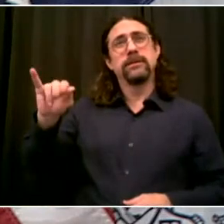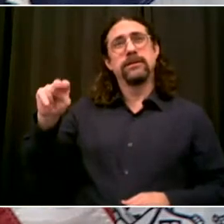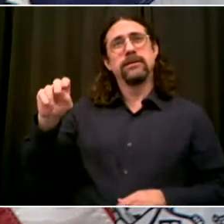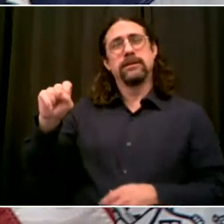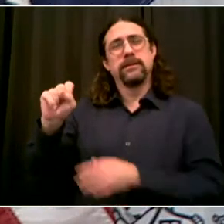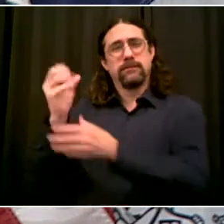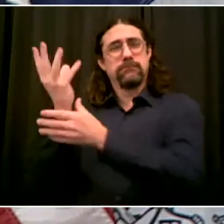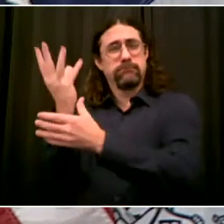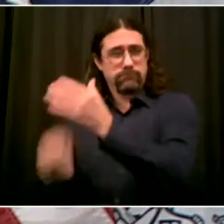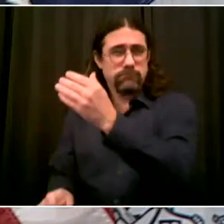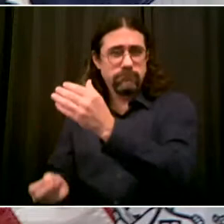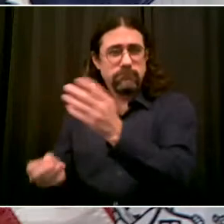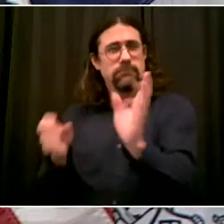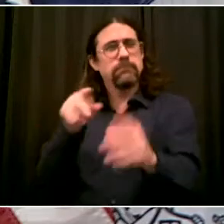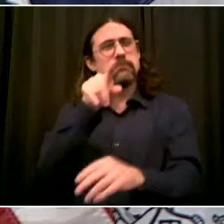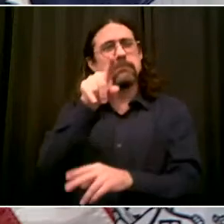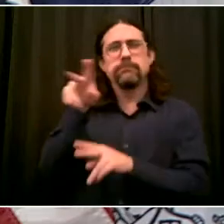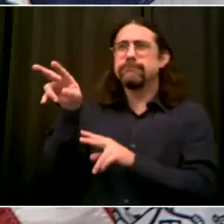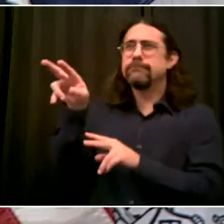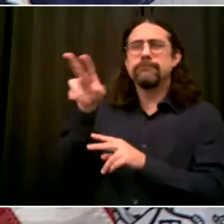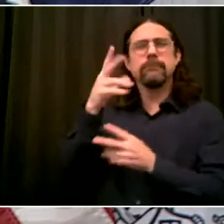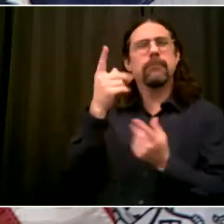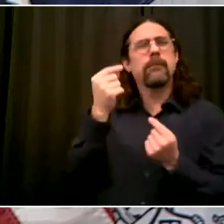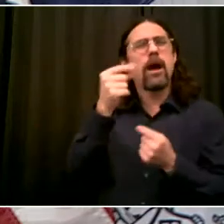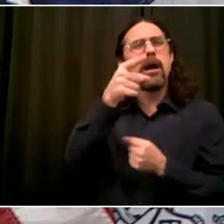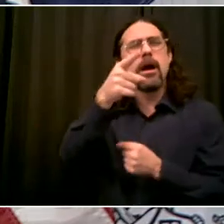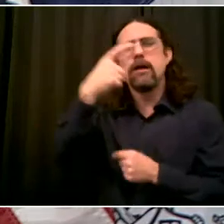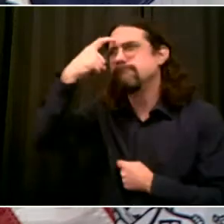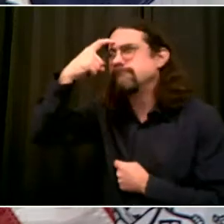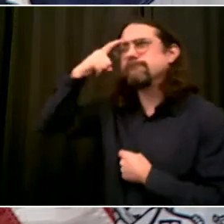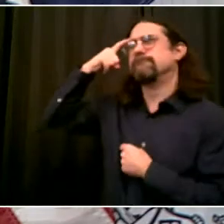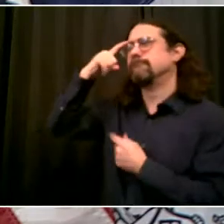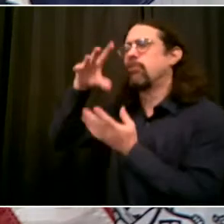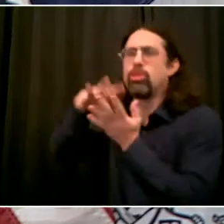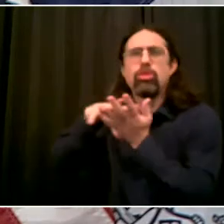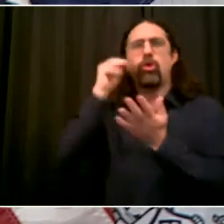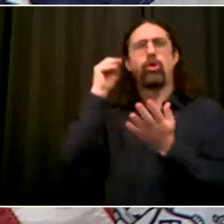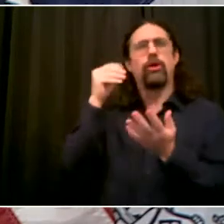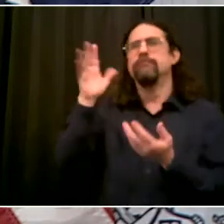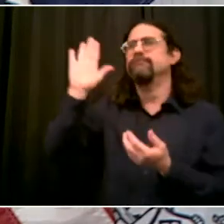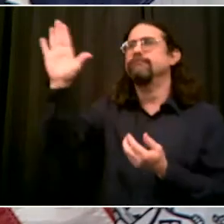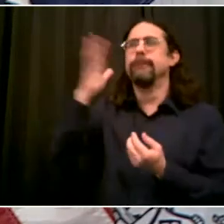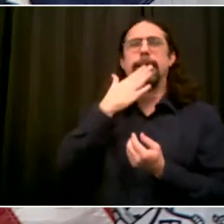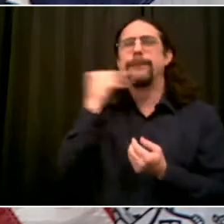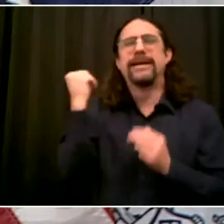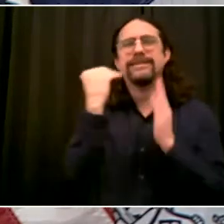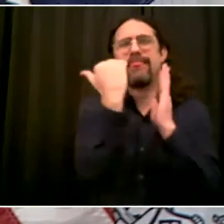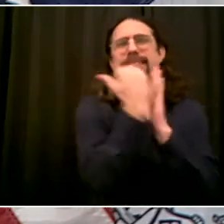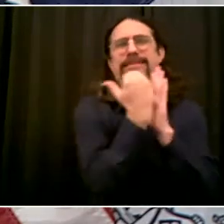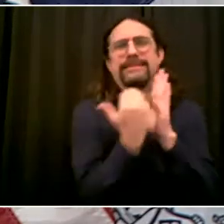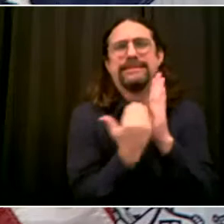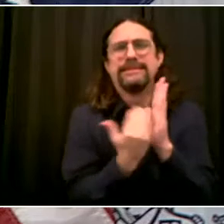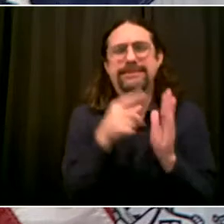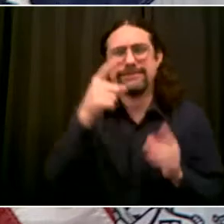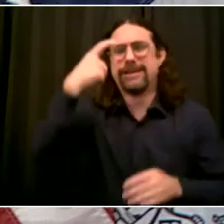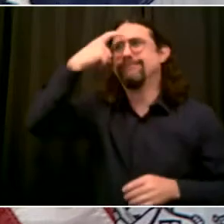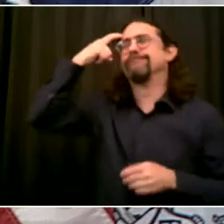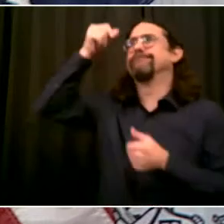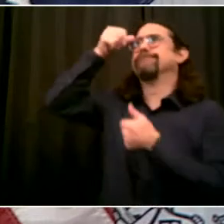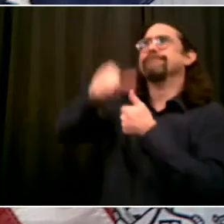AS KING. THE POWER OF LOVE.